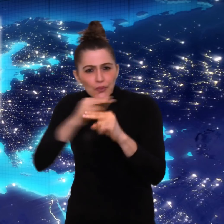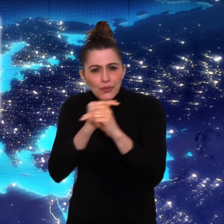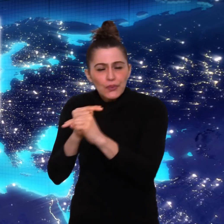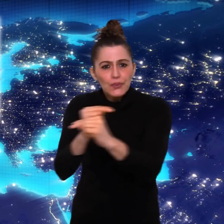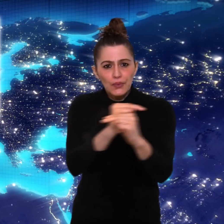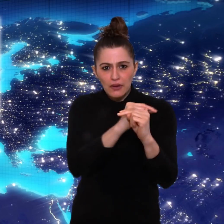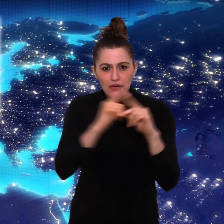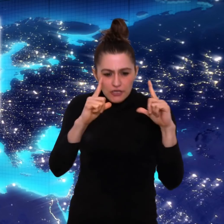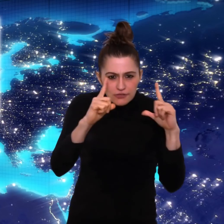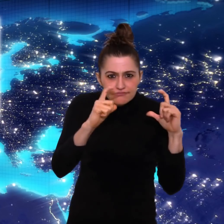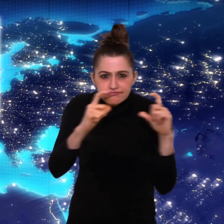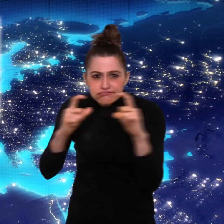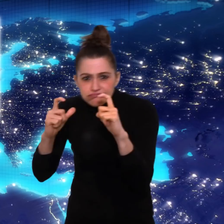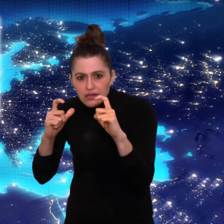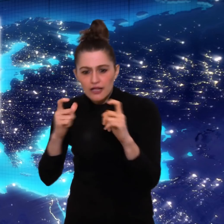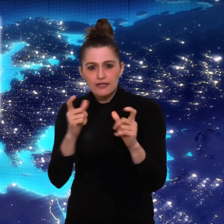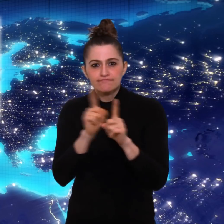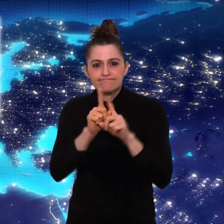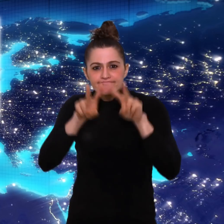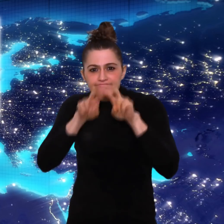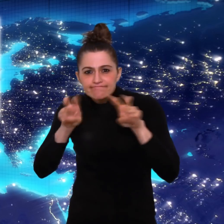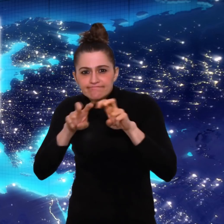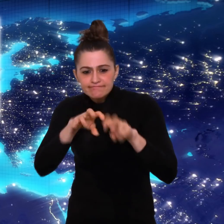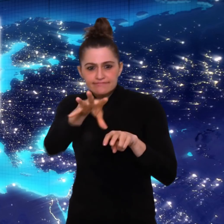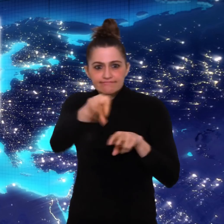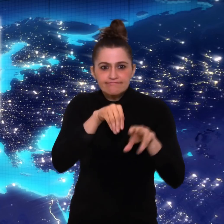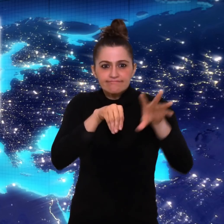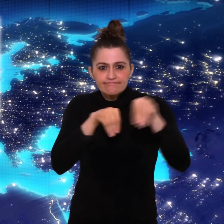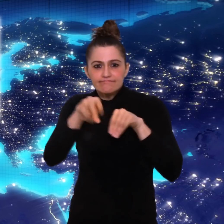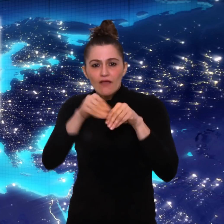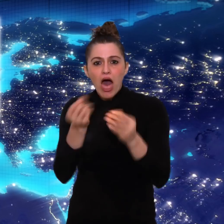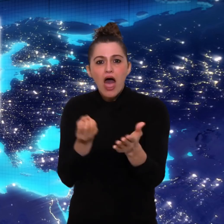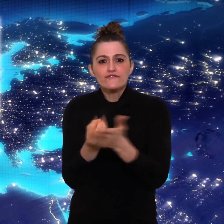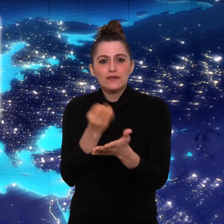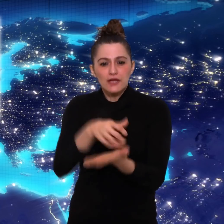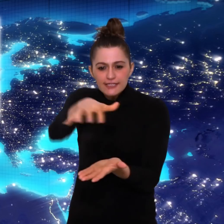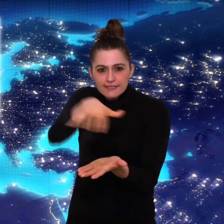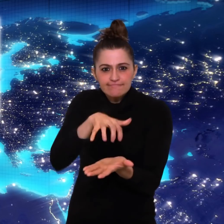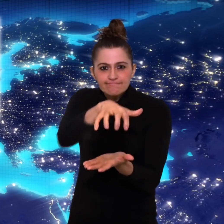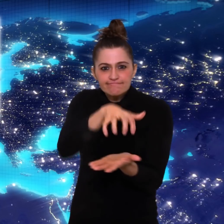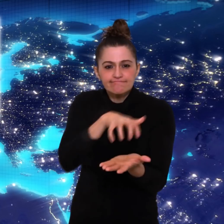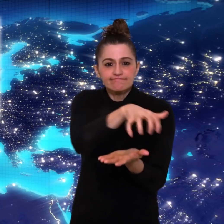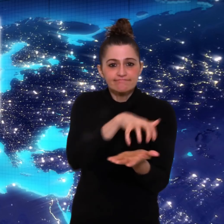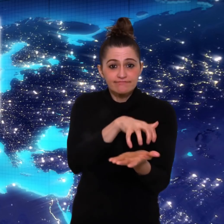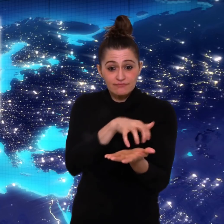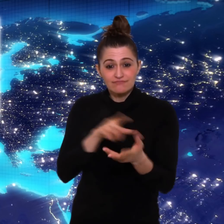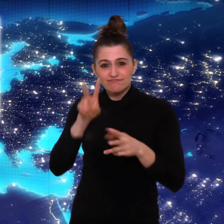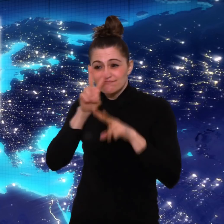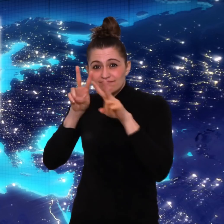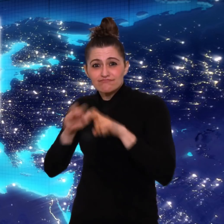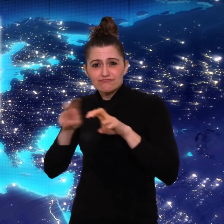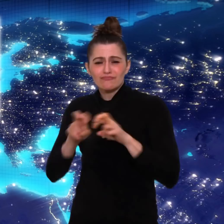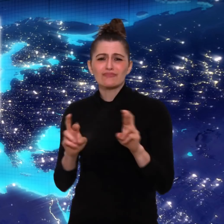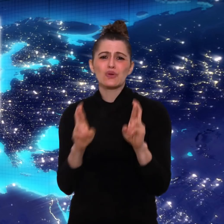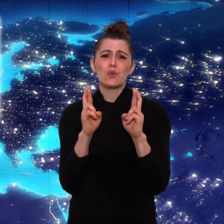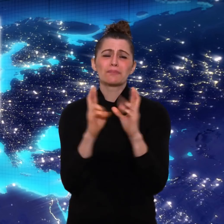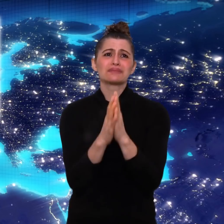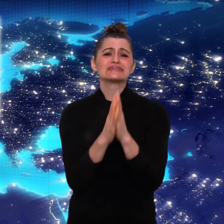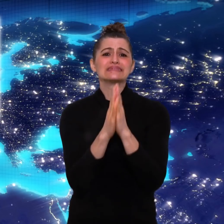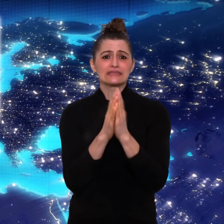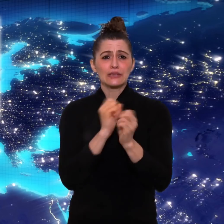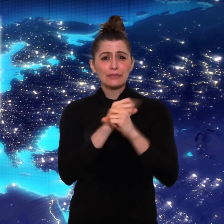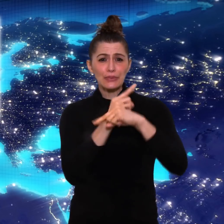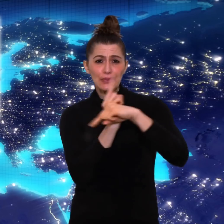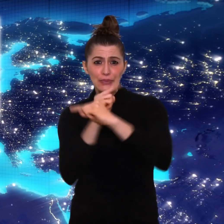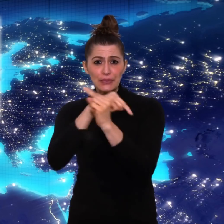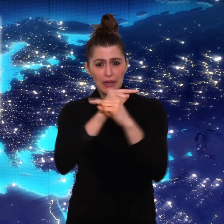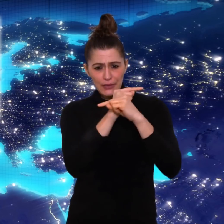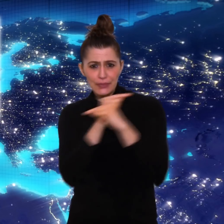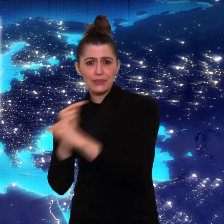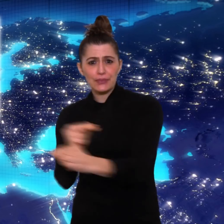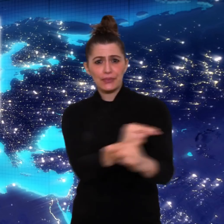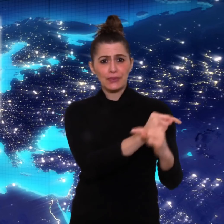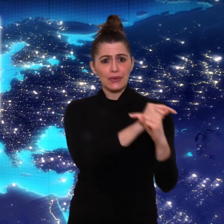collected through the probes will